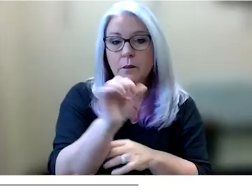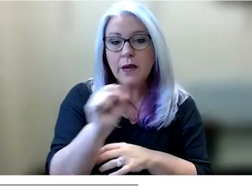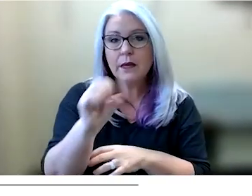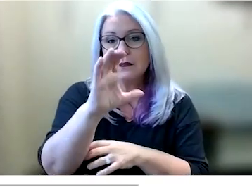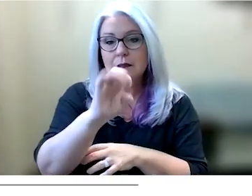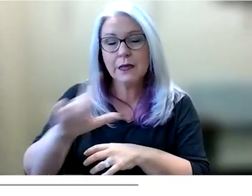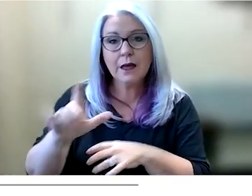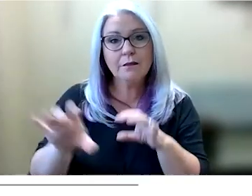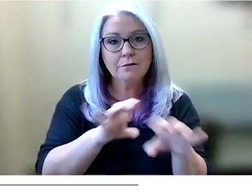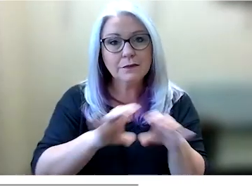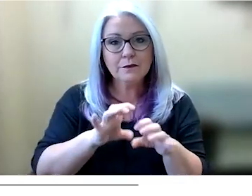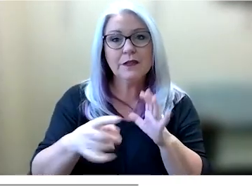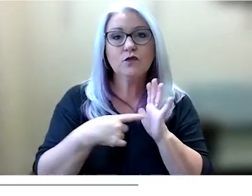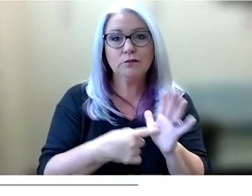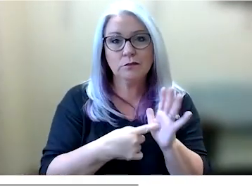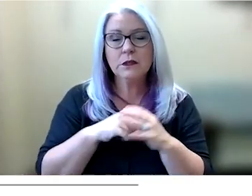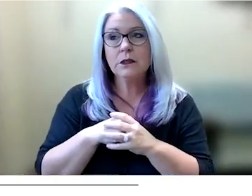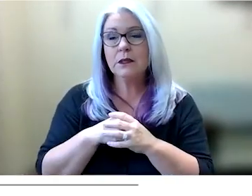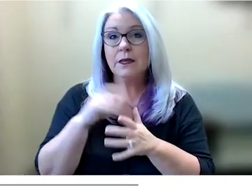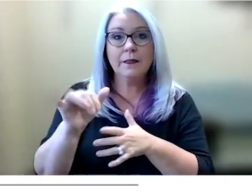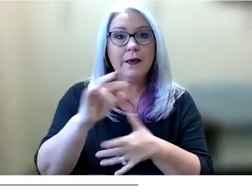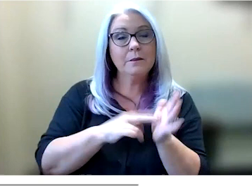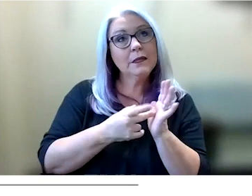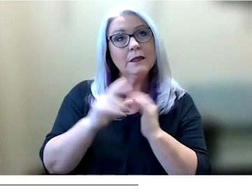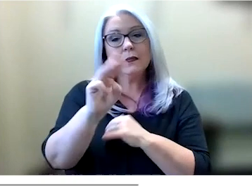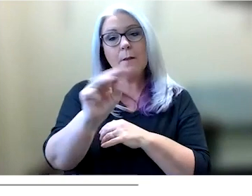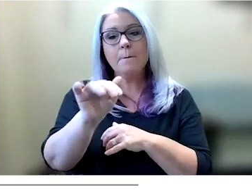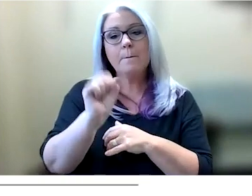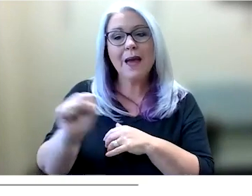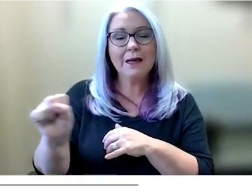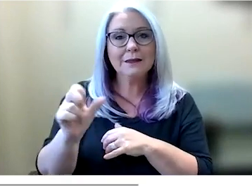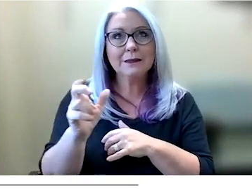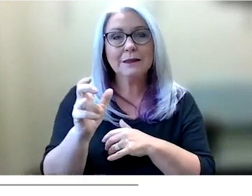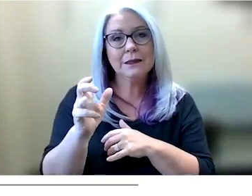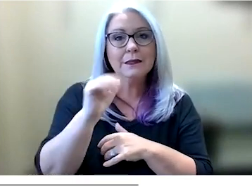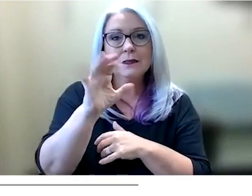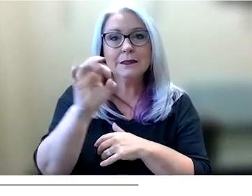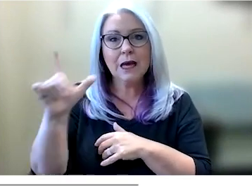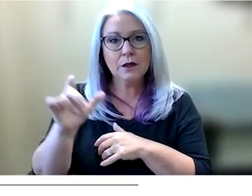The mass cells in charge of allergies over react. And then